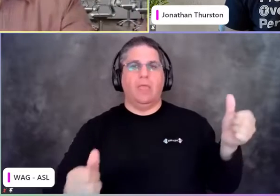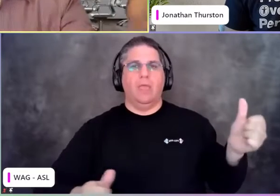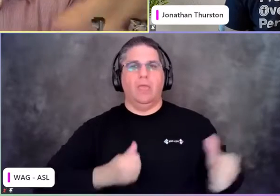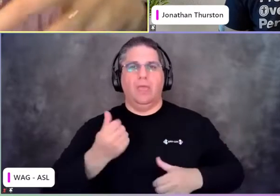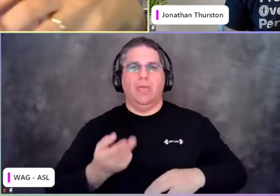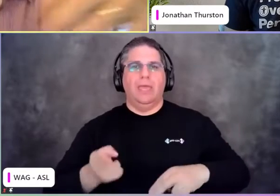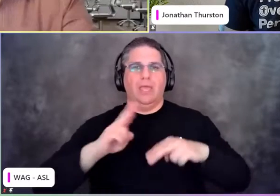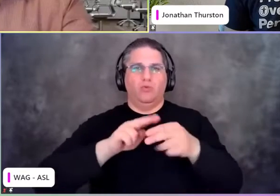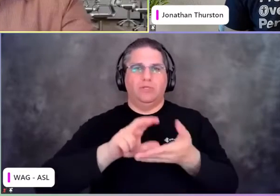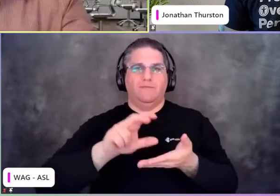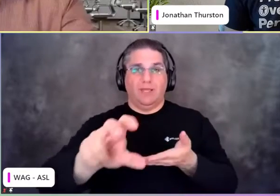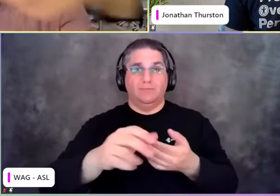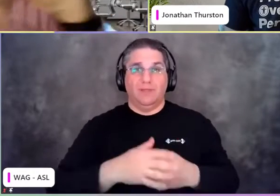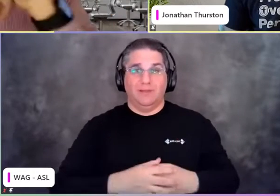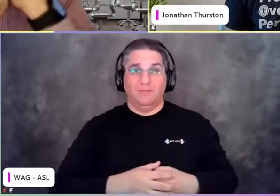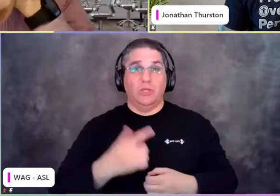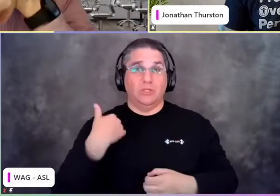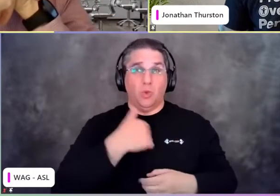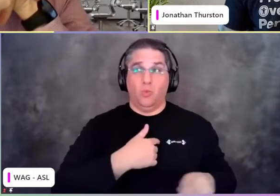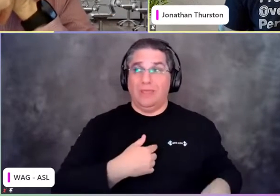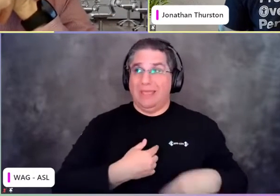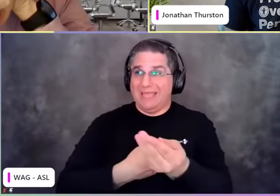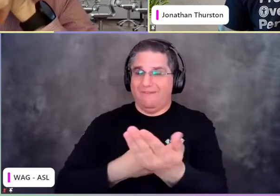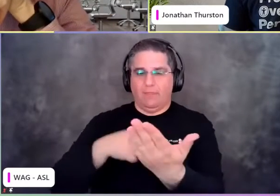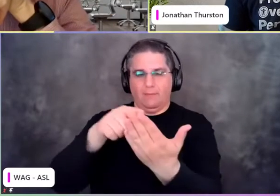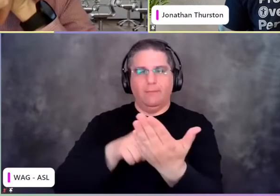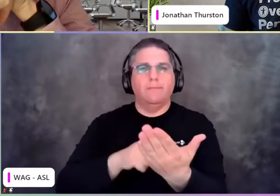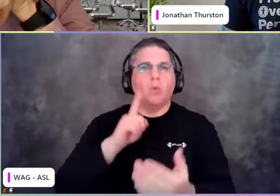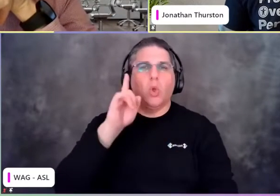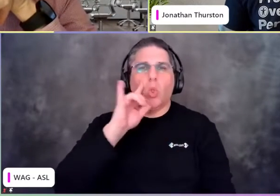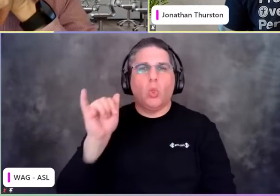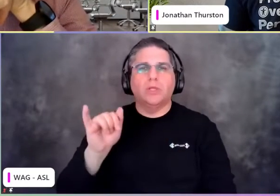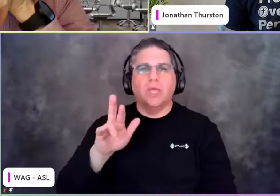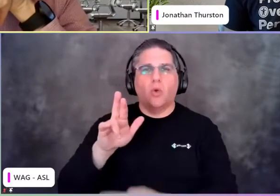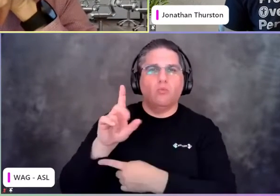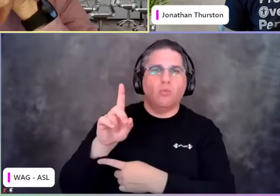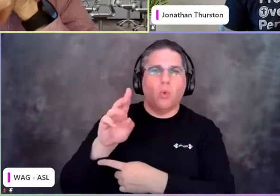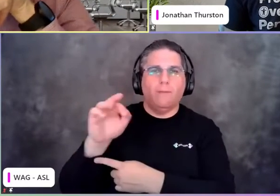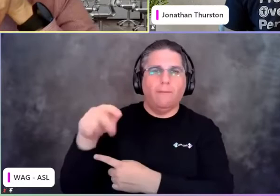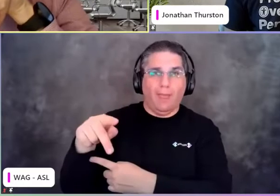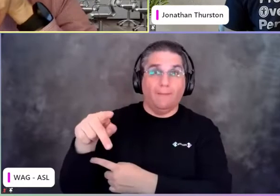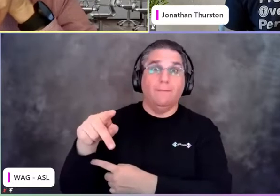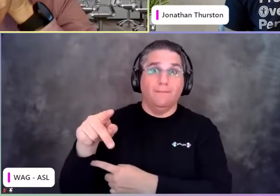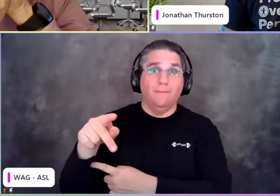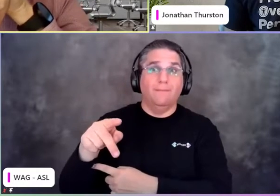double dashes they set of scores and recommendations to drive increased investment. Because, you've got literally